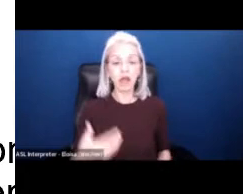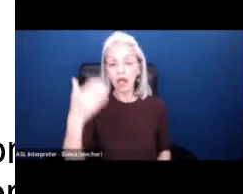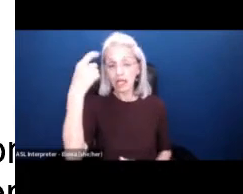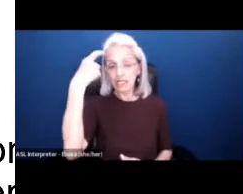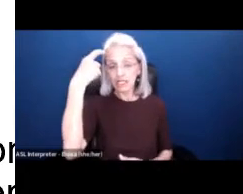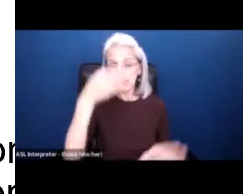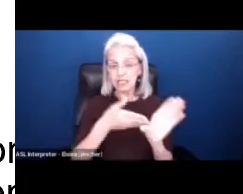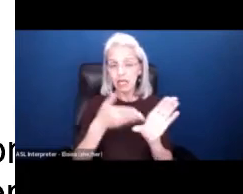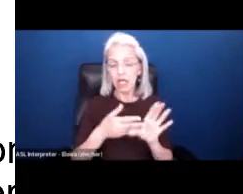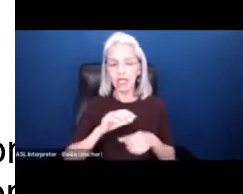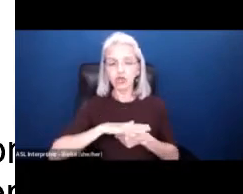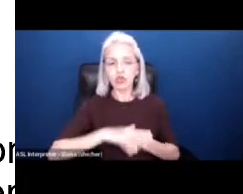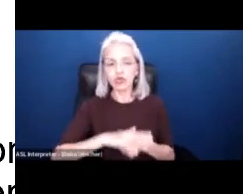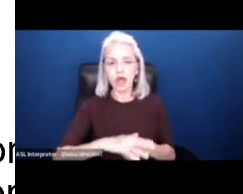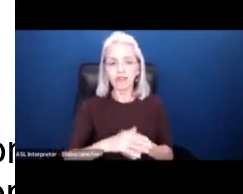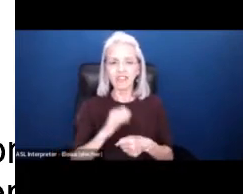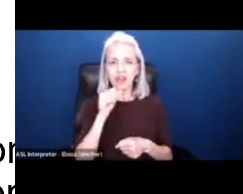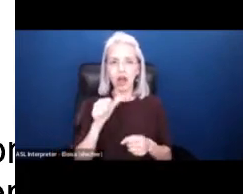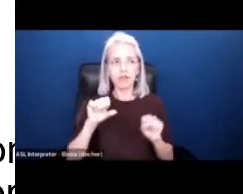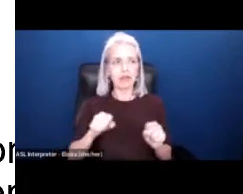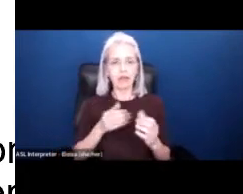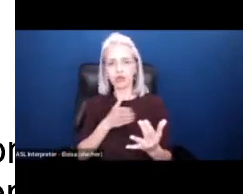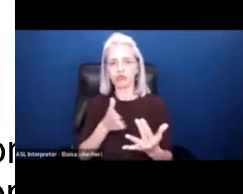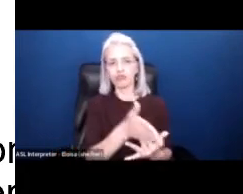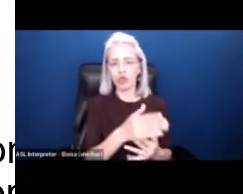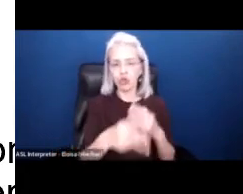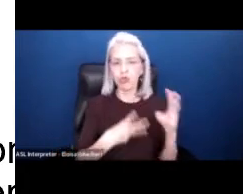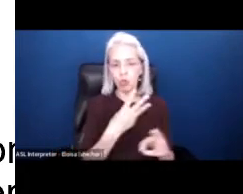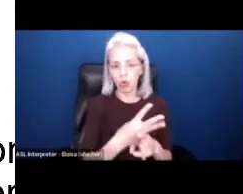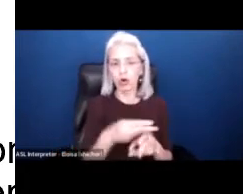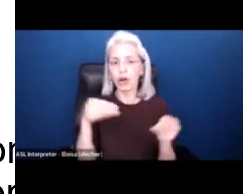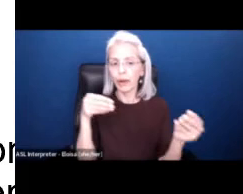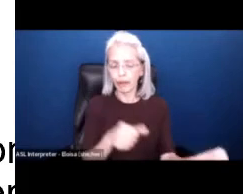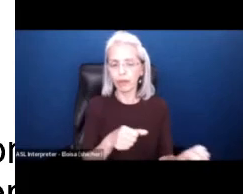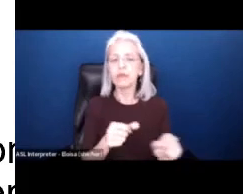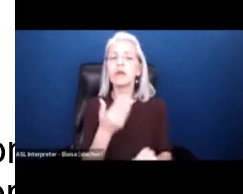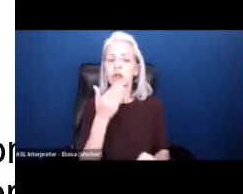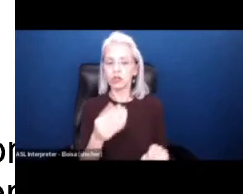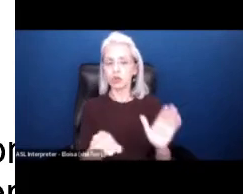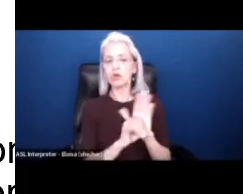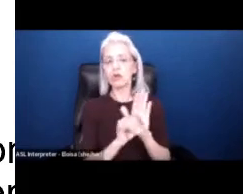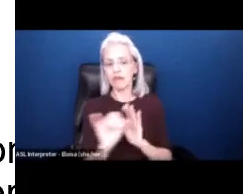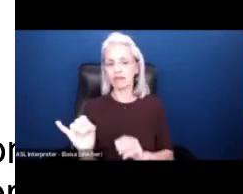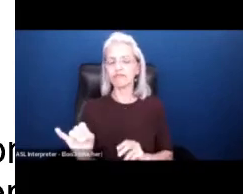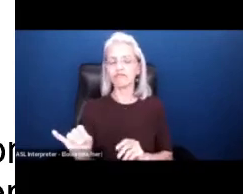sort of not being able to move through the world, seeing things the way you're used to. So it's good to identify that as well. And then finally, we heard about